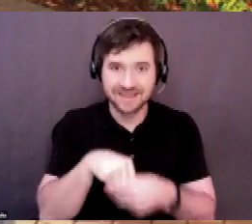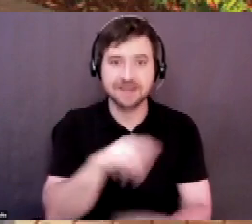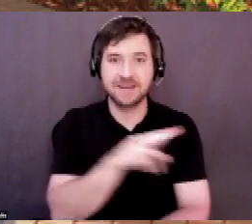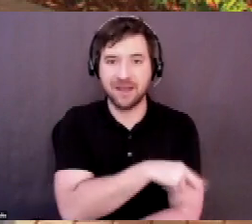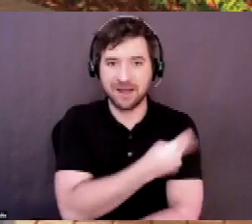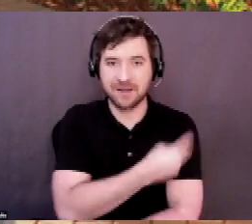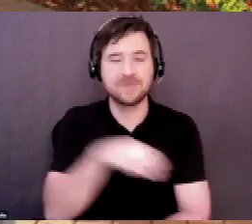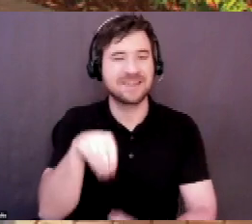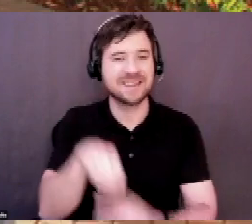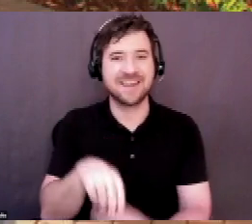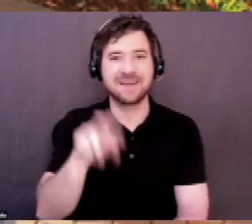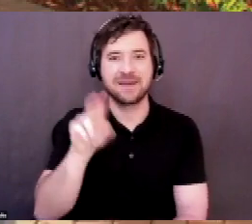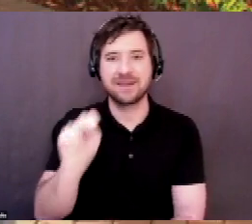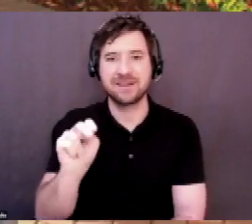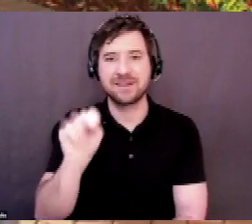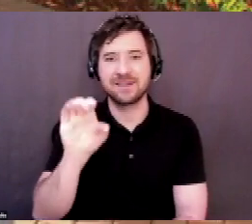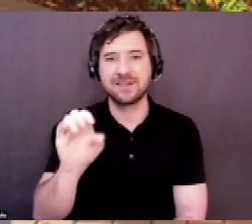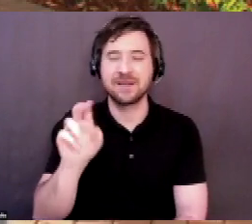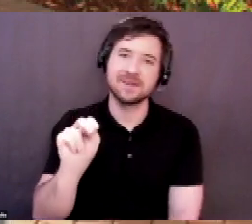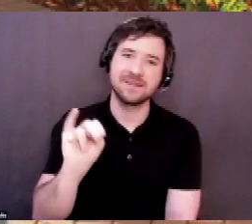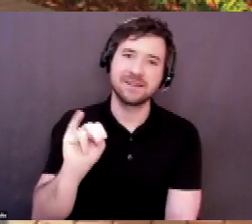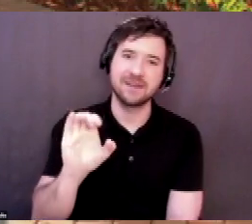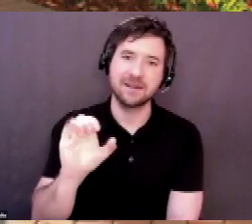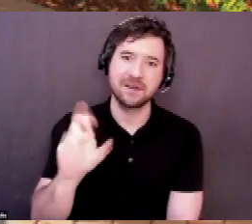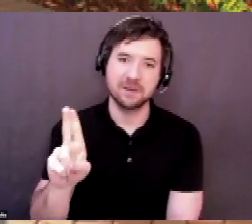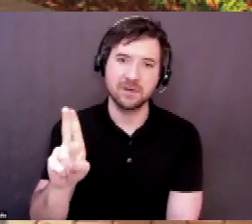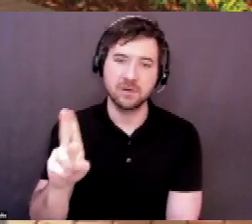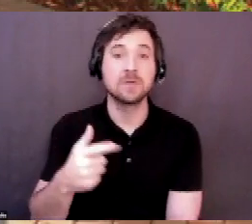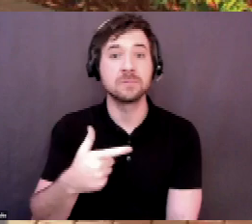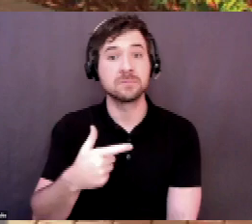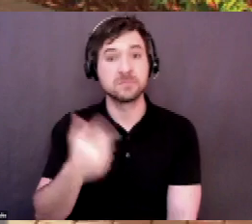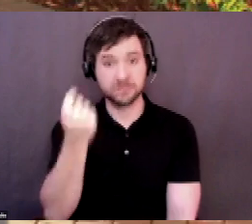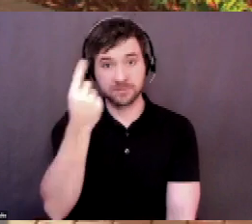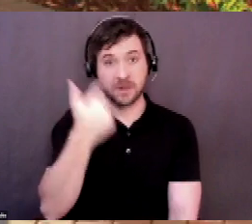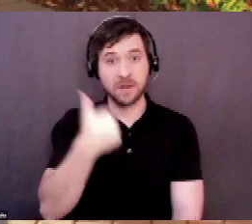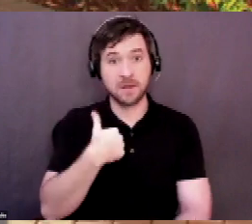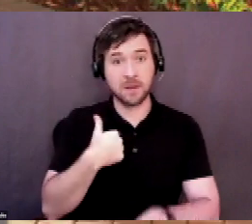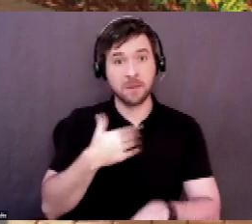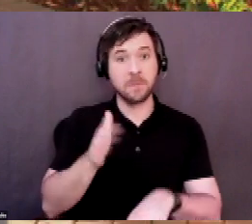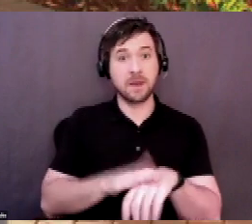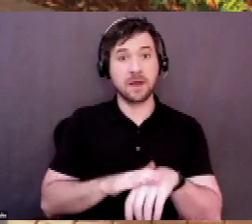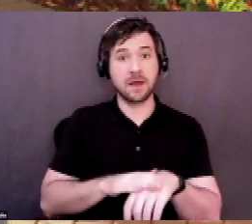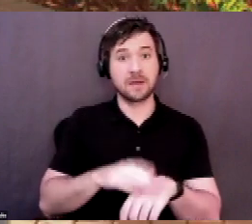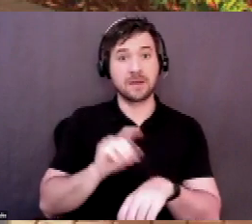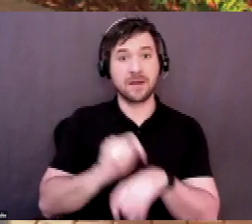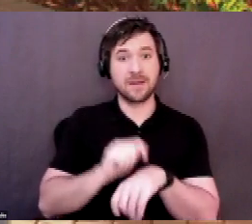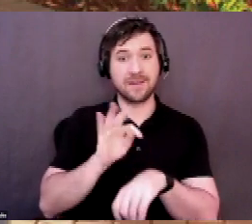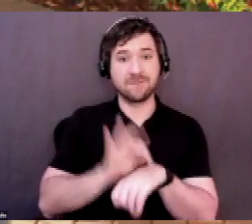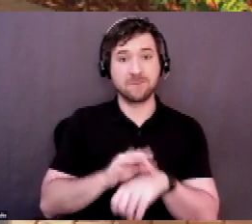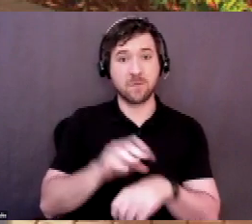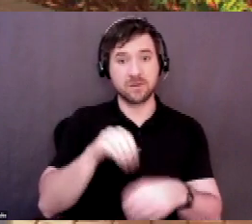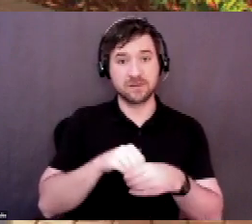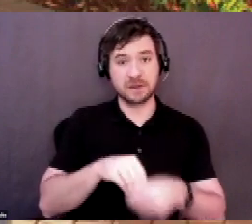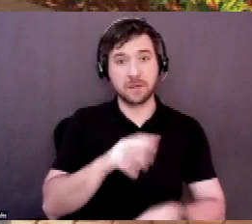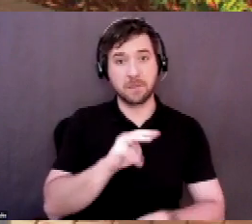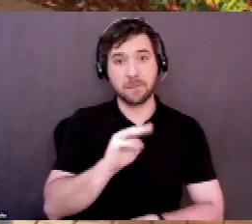I'm on a Maternal health task force in Massachusetts, which is specifically specifically looking